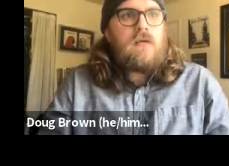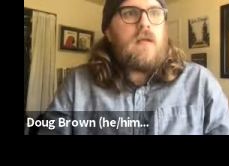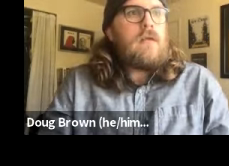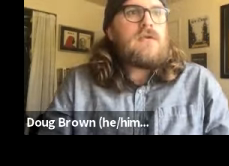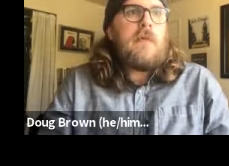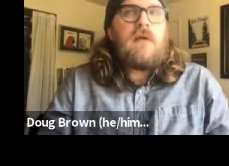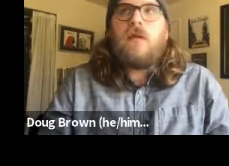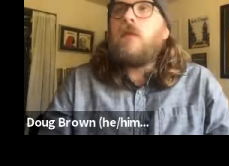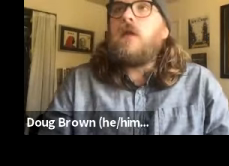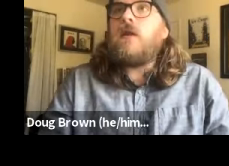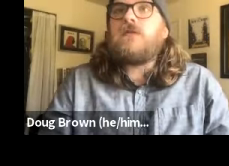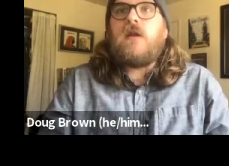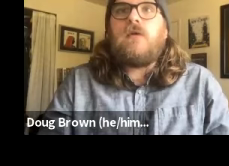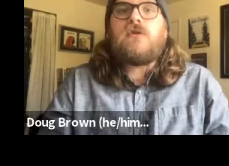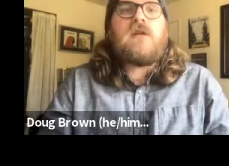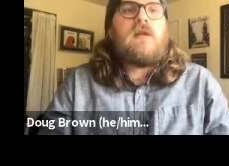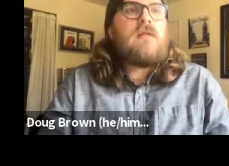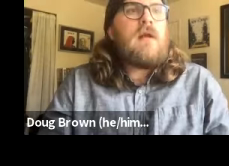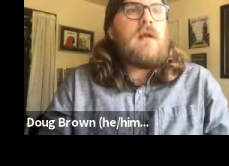e-mail.